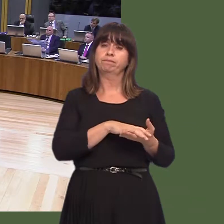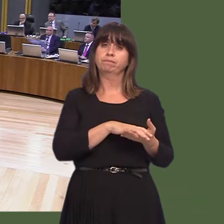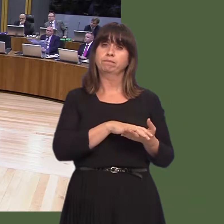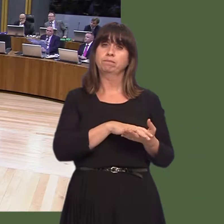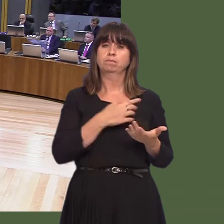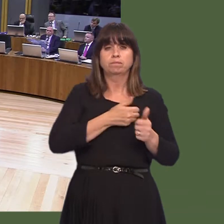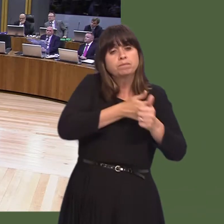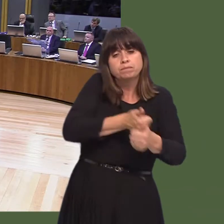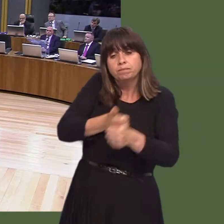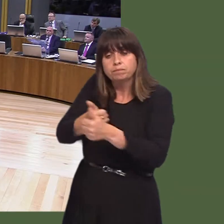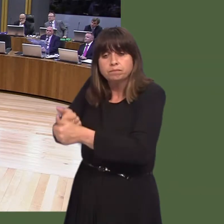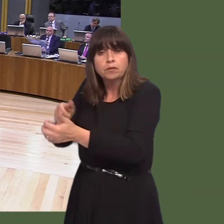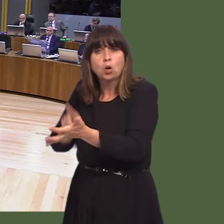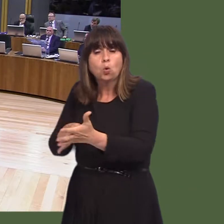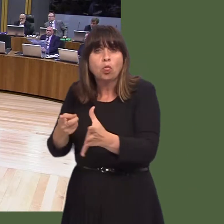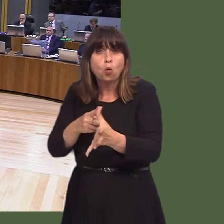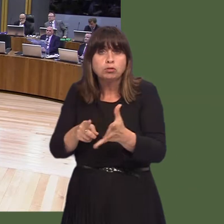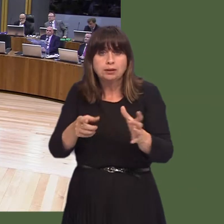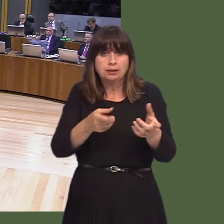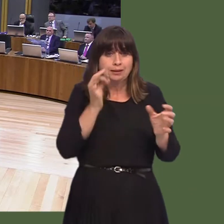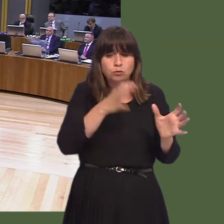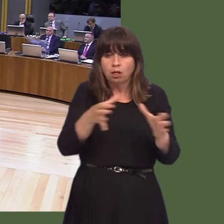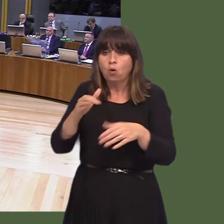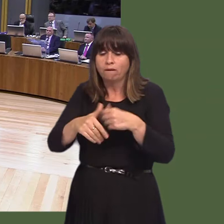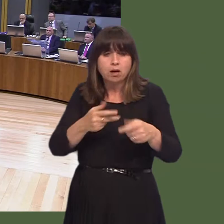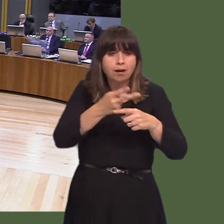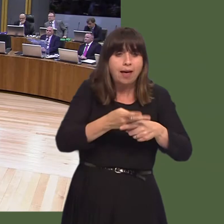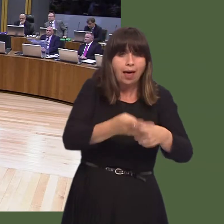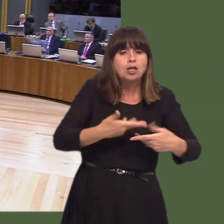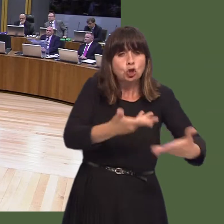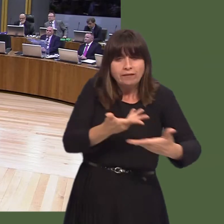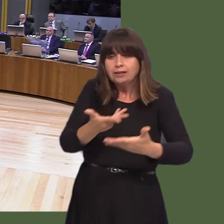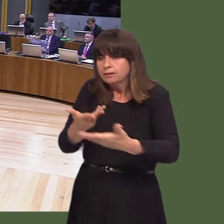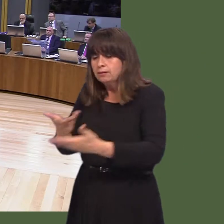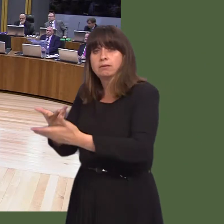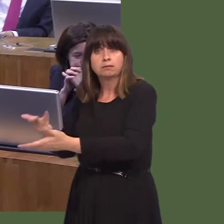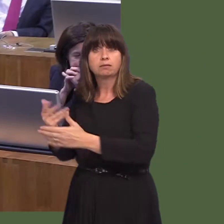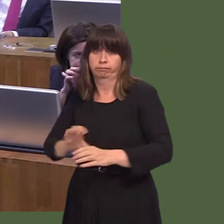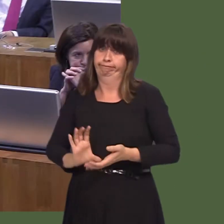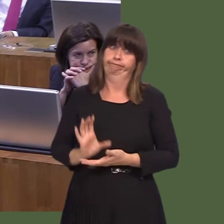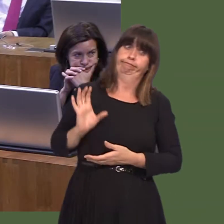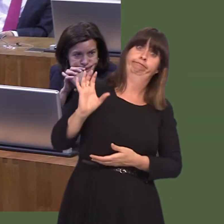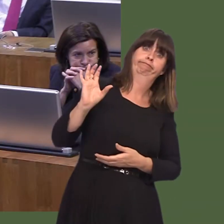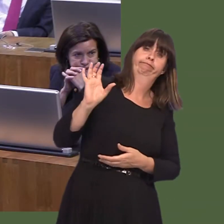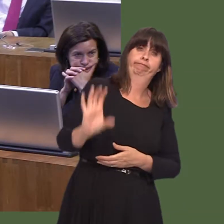we've helped local authorities in terms of providing services for care for children; the fact, for example, that we've put so much money into child and adolescent mental health